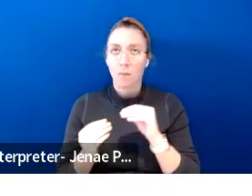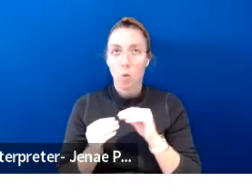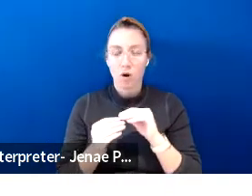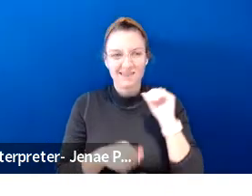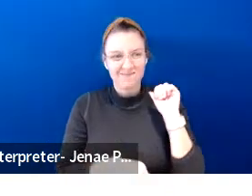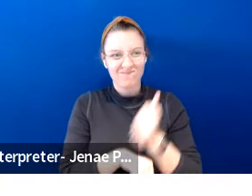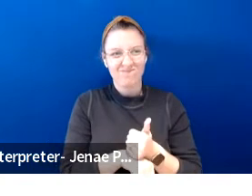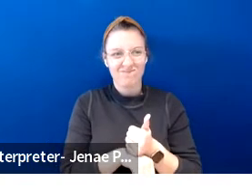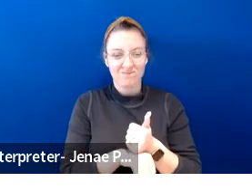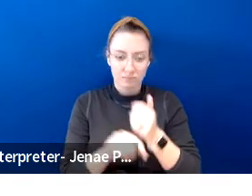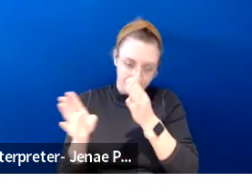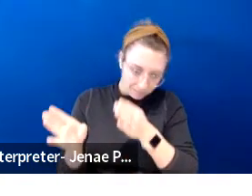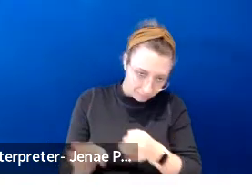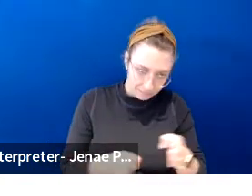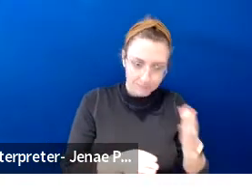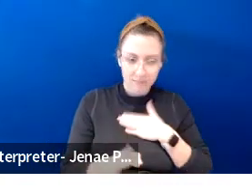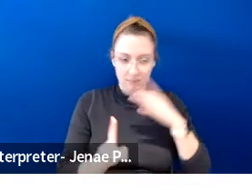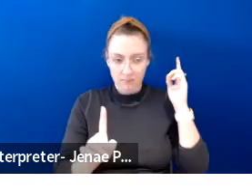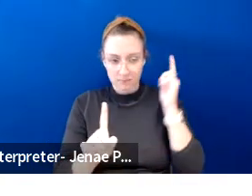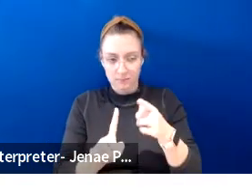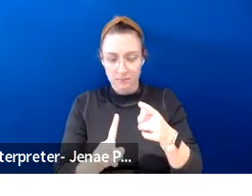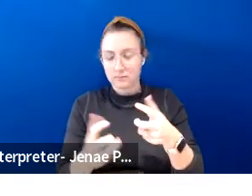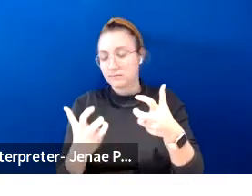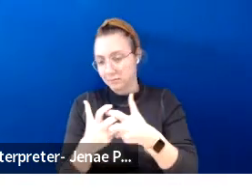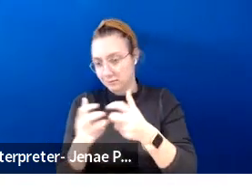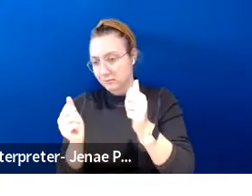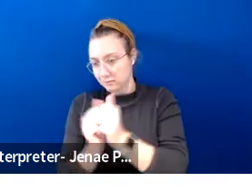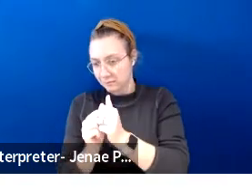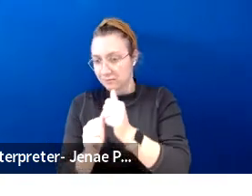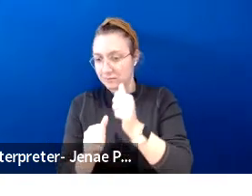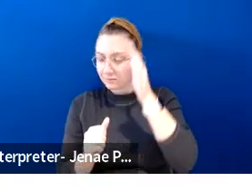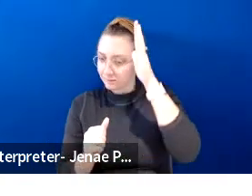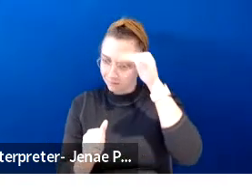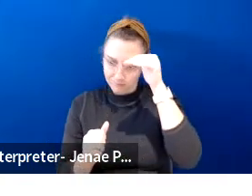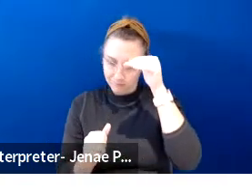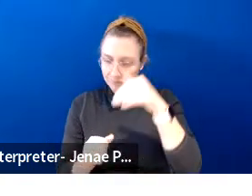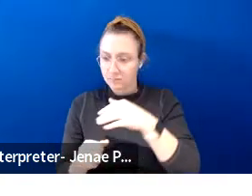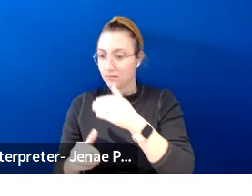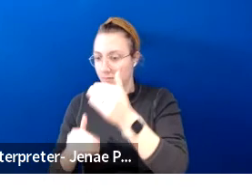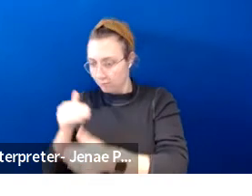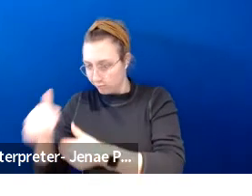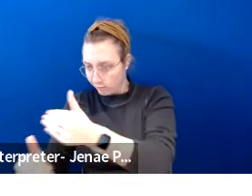in conjunction, again, with willpower and willpower, your hope is going to increase any questions